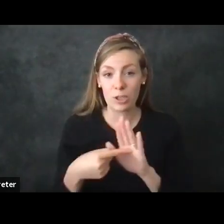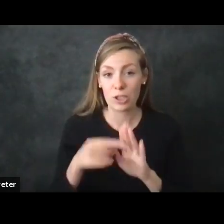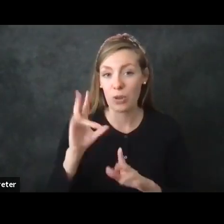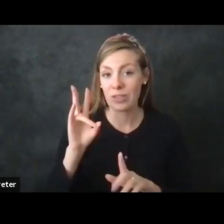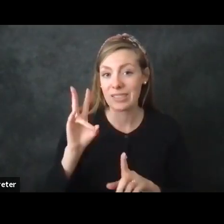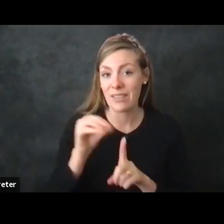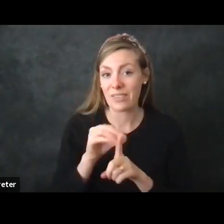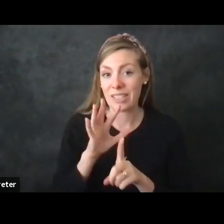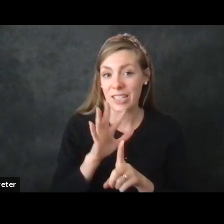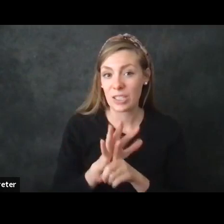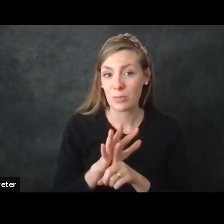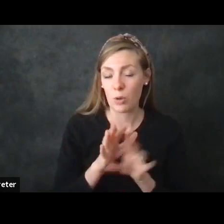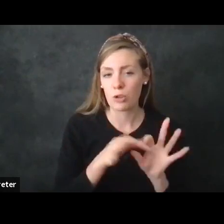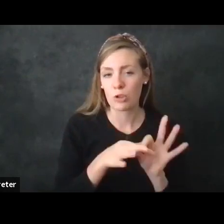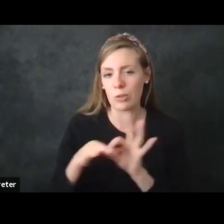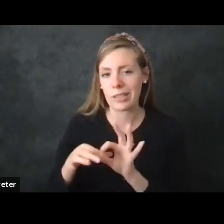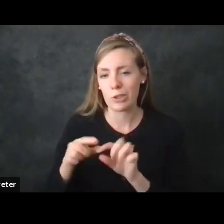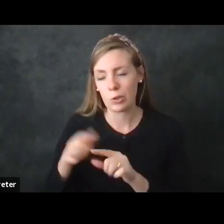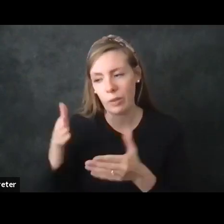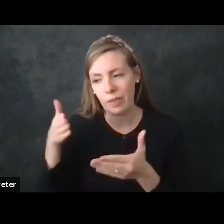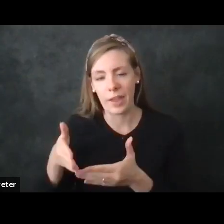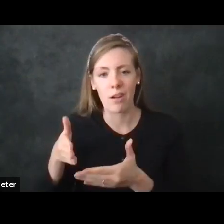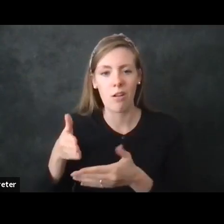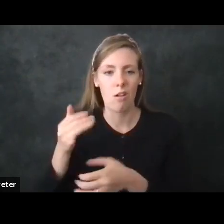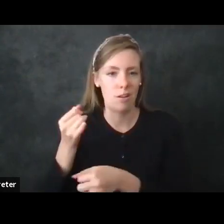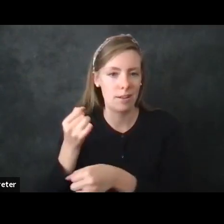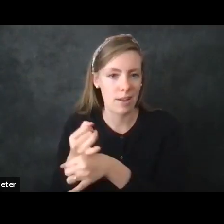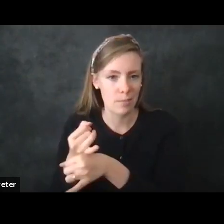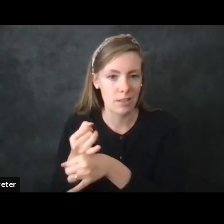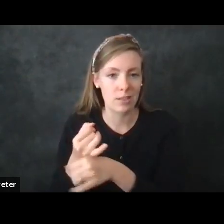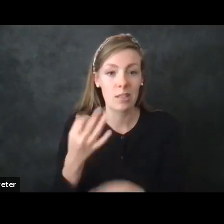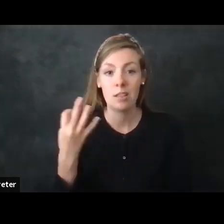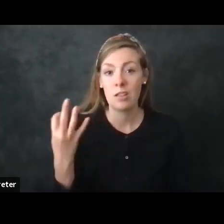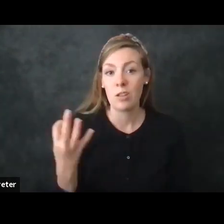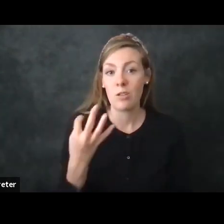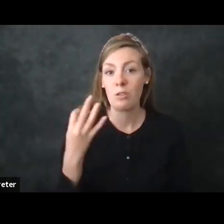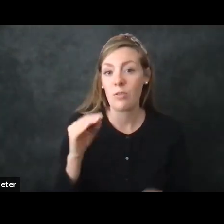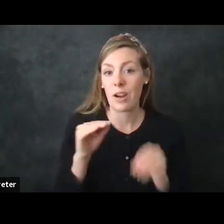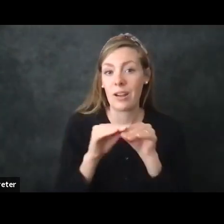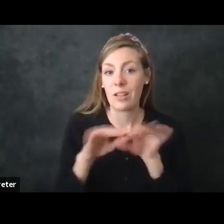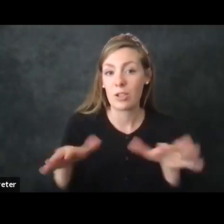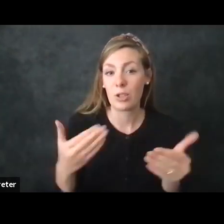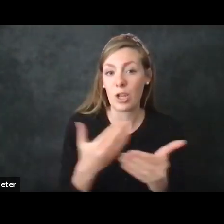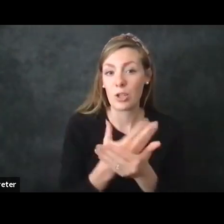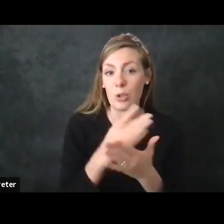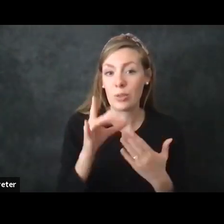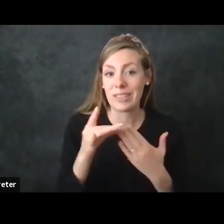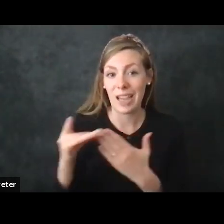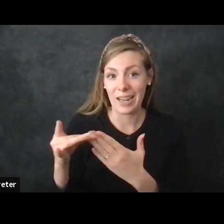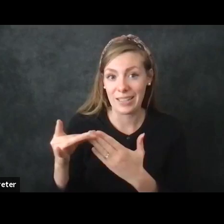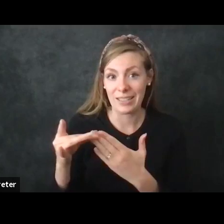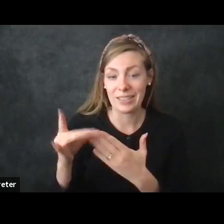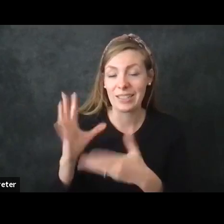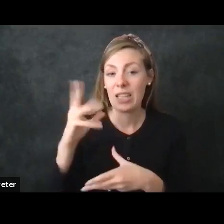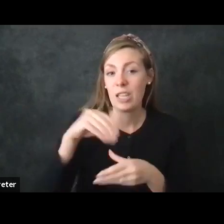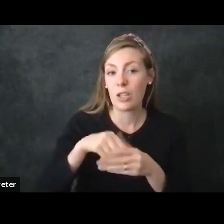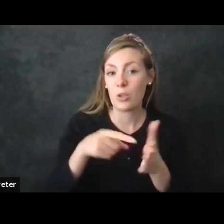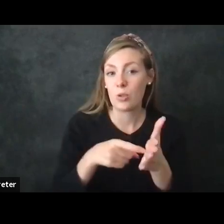linked to school for on Friday I issued new guidance for new sports. This includes a requirement where Mase